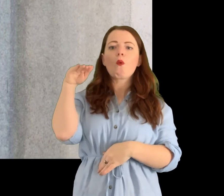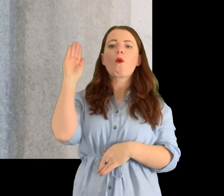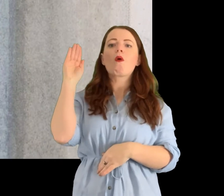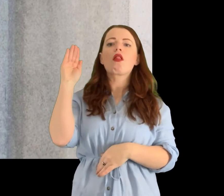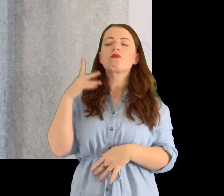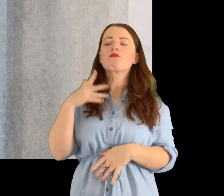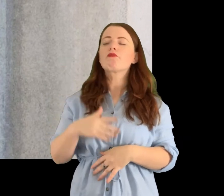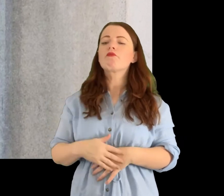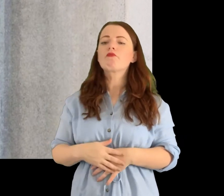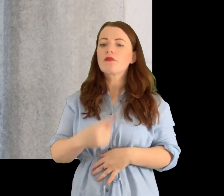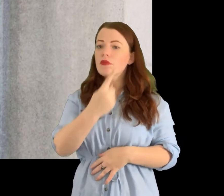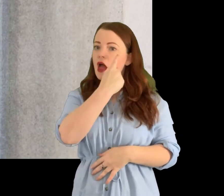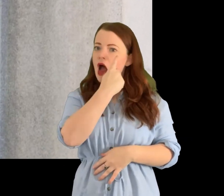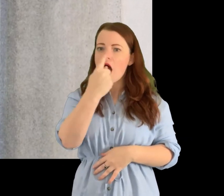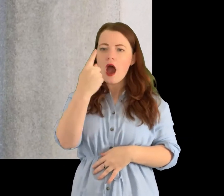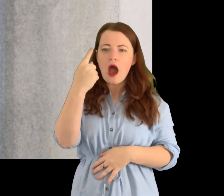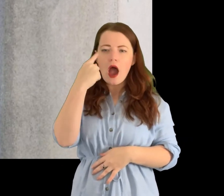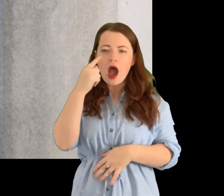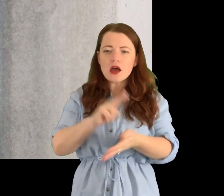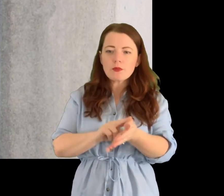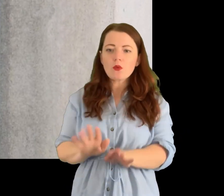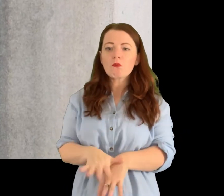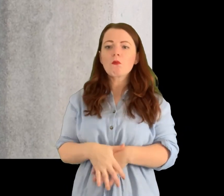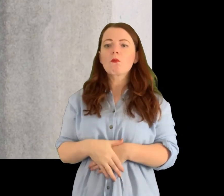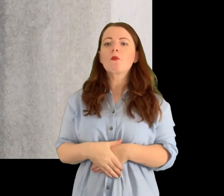Very neat and very tidy Eyes deep blue and hands together